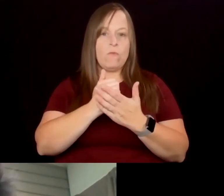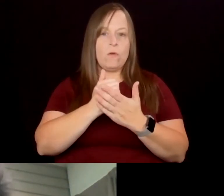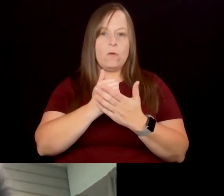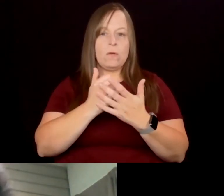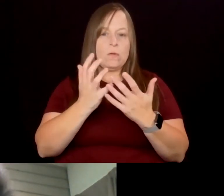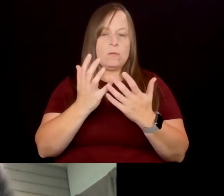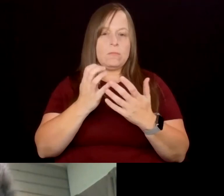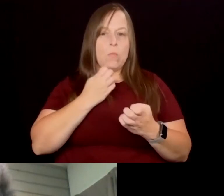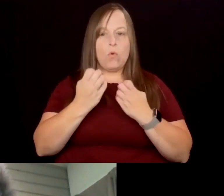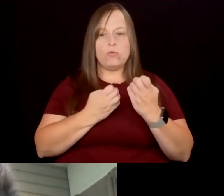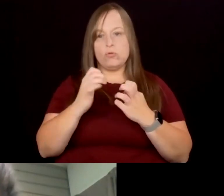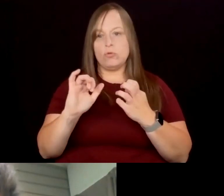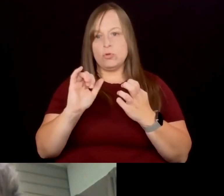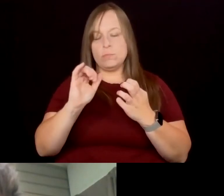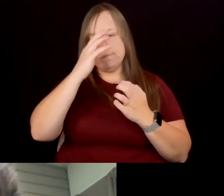as well as providing the kind of legal guidance.